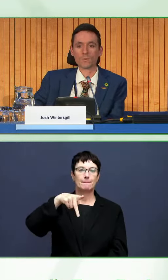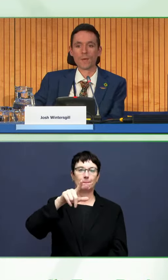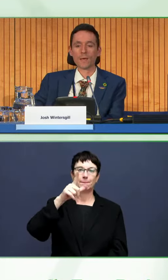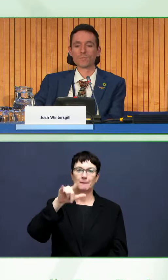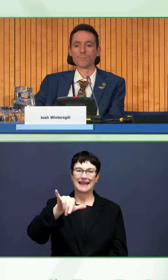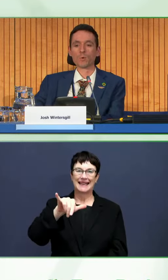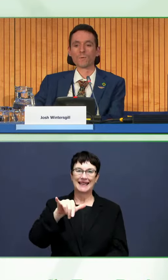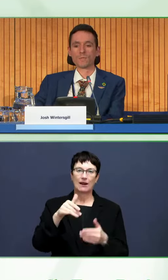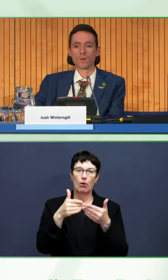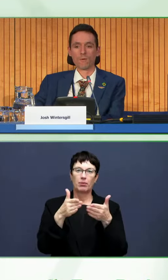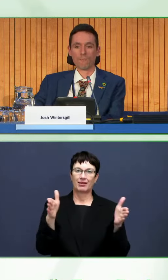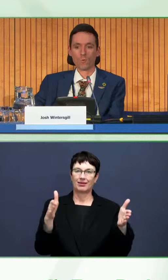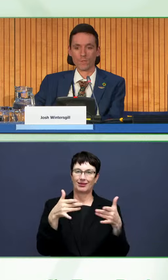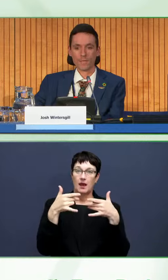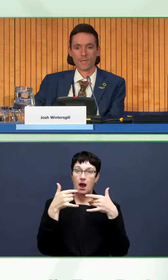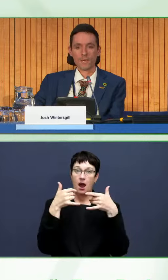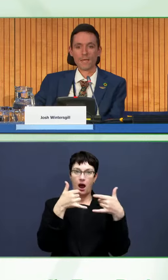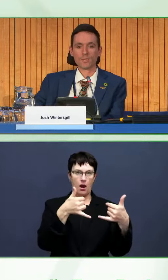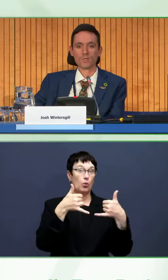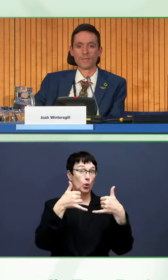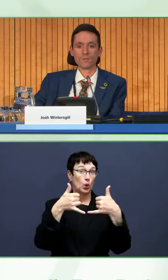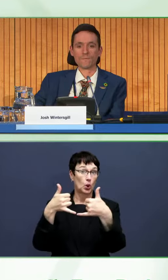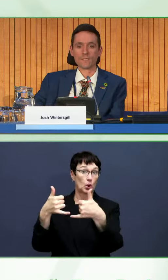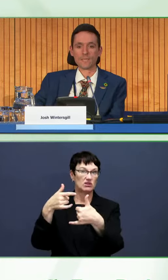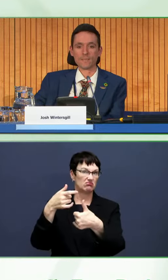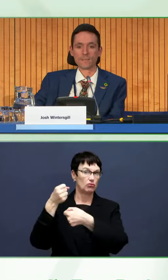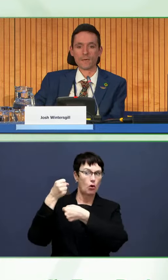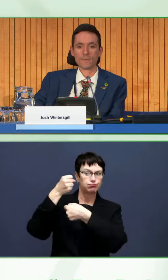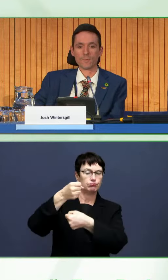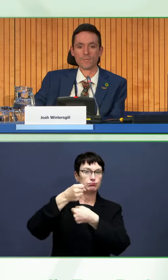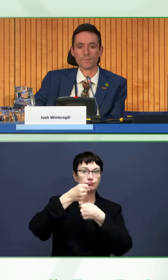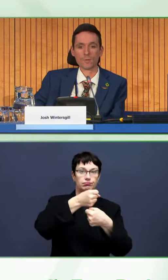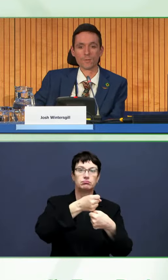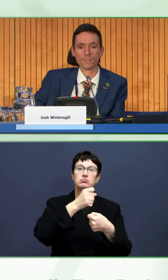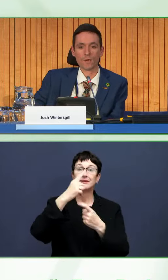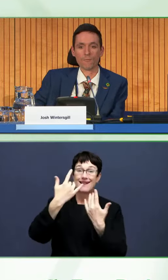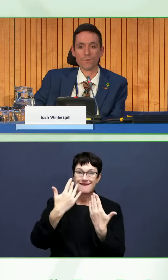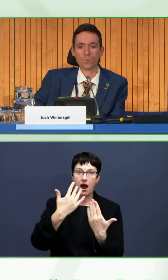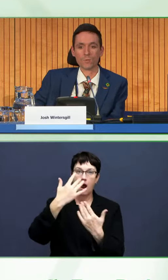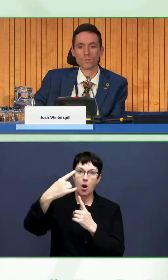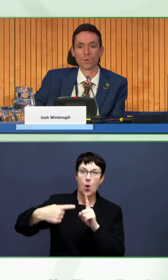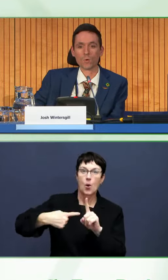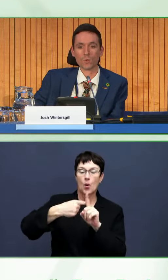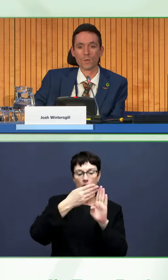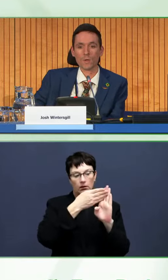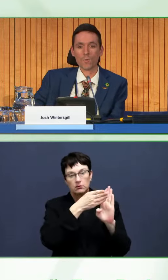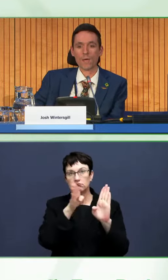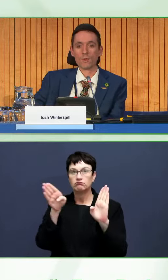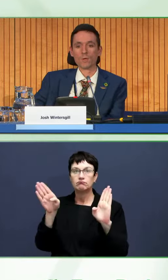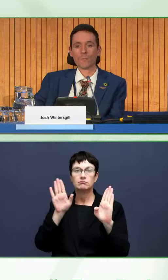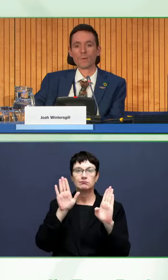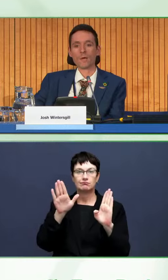and perhaps support this next year, please visit discoveryawards.org, where you can apply